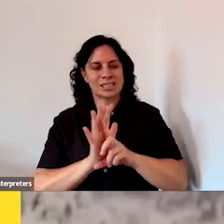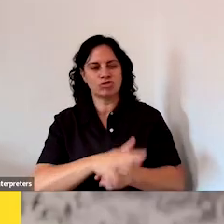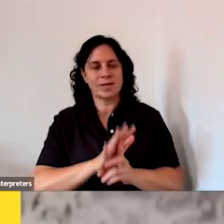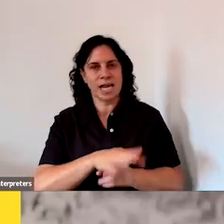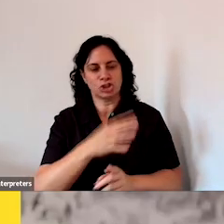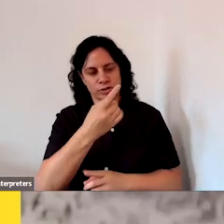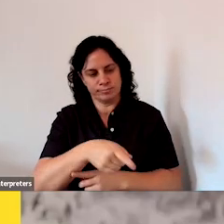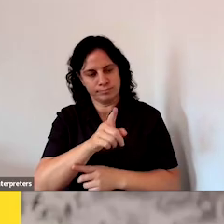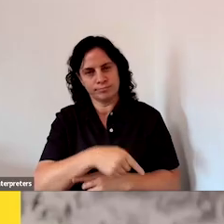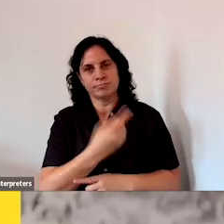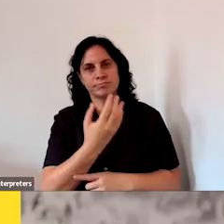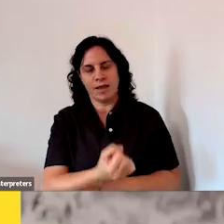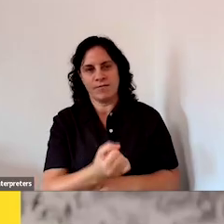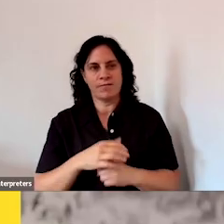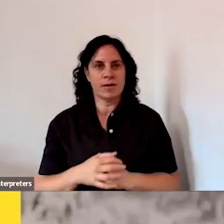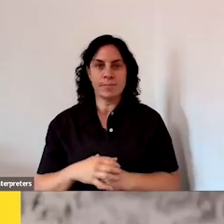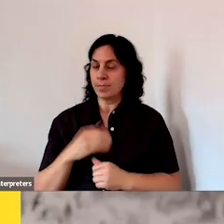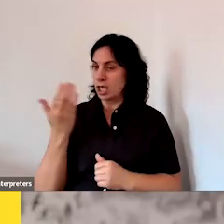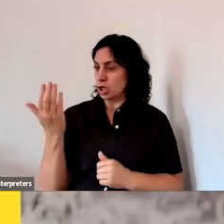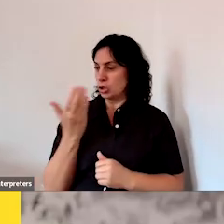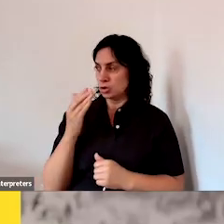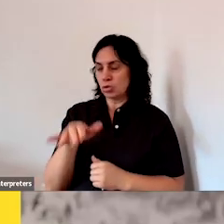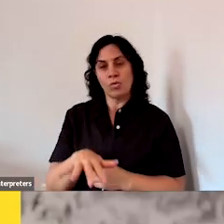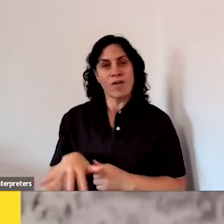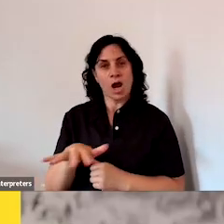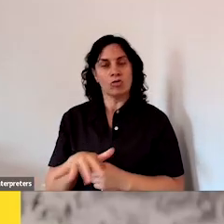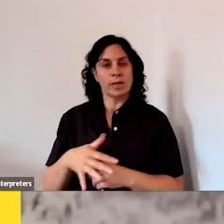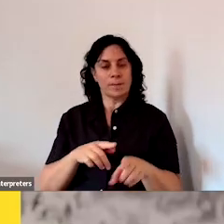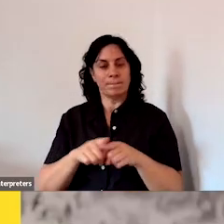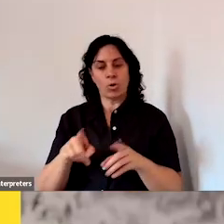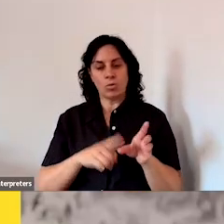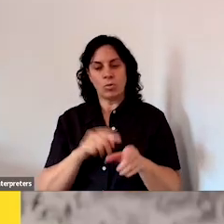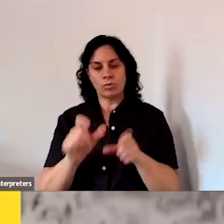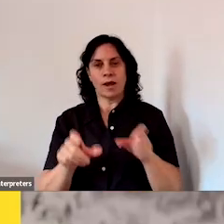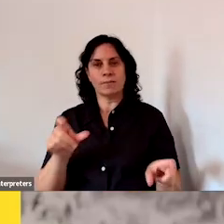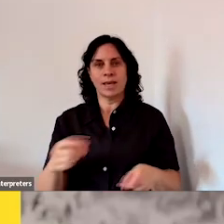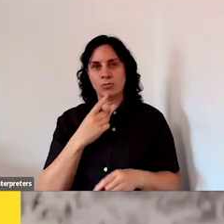And in the school environment was where most young people reported experiencing discrimination.